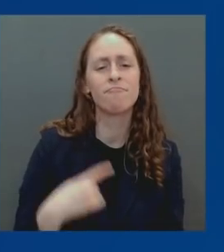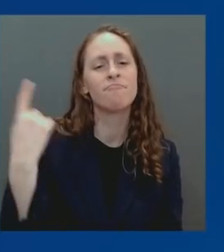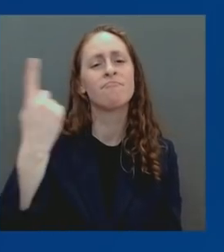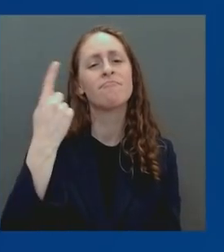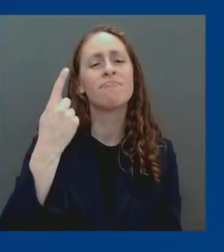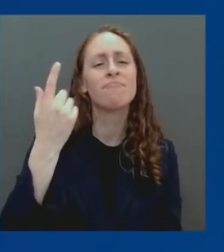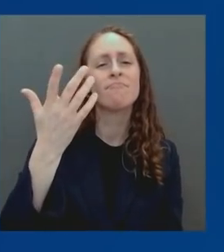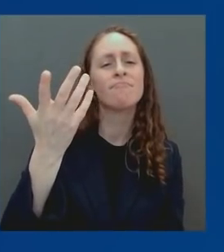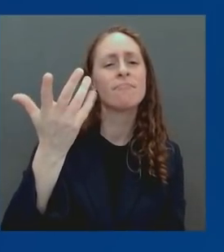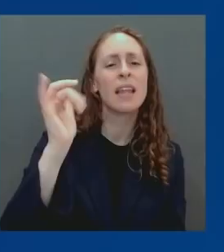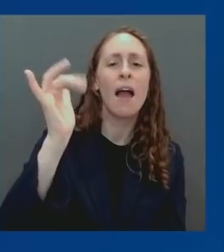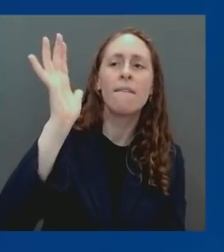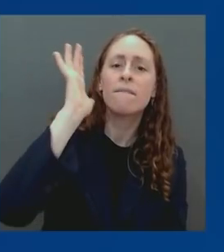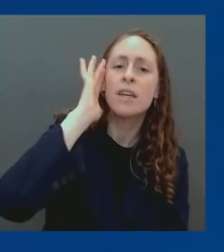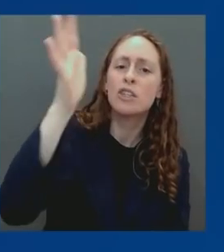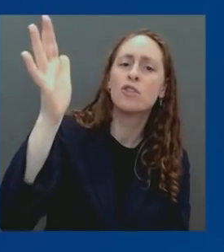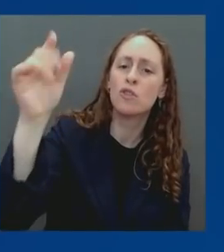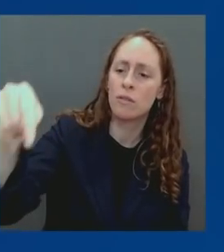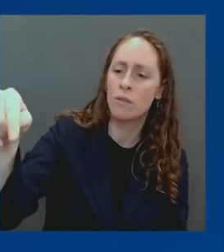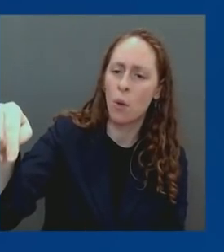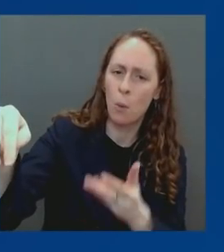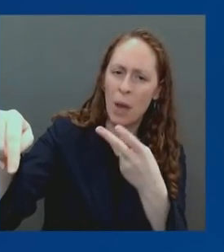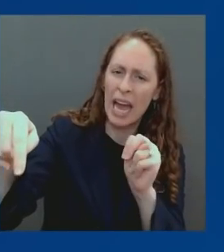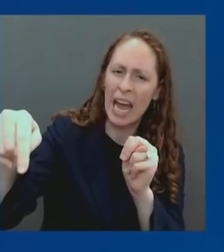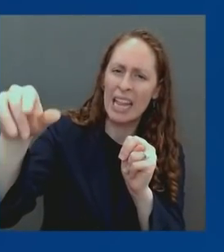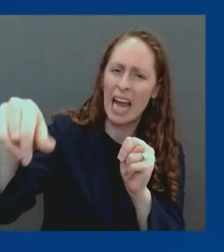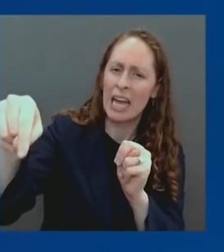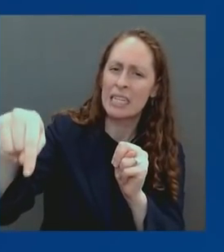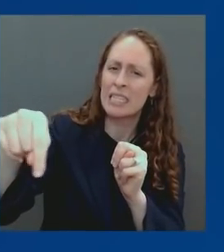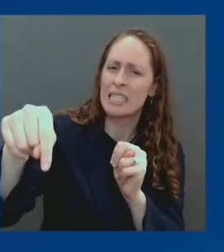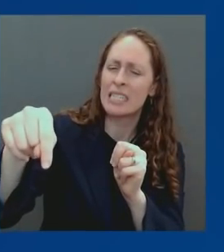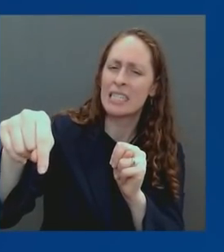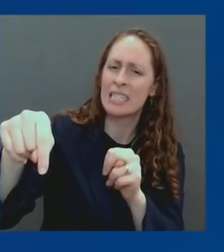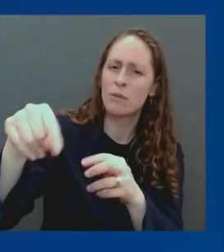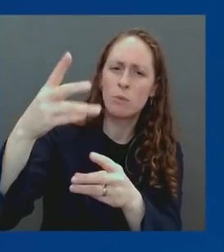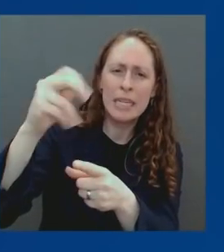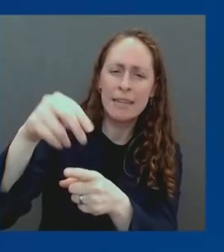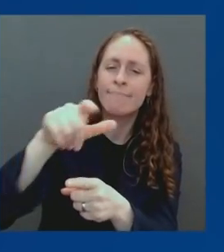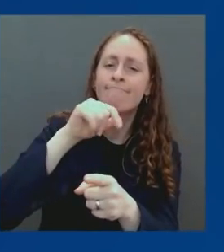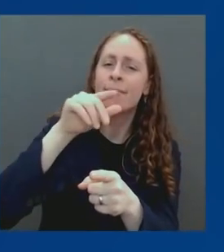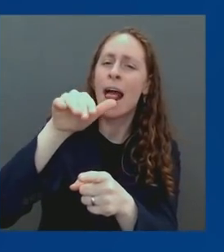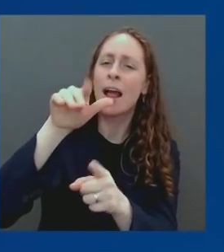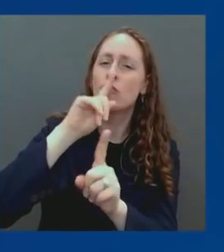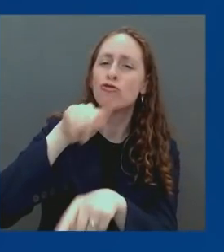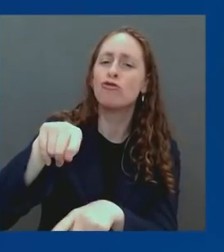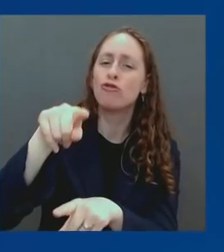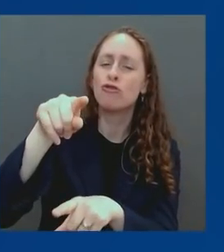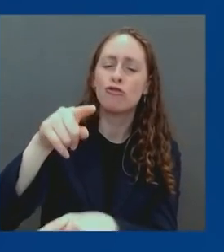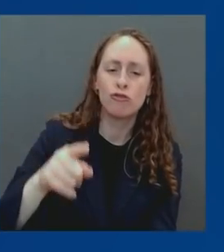you know, for many over the past couple of years it feels a little bit like, you know, the Charlie Brown football here, where it's, you know, "Get vaccinated.